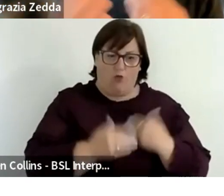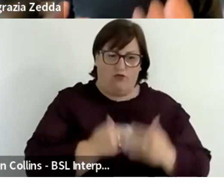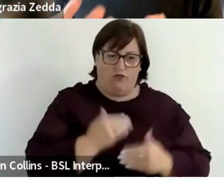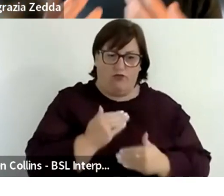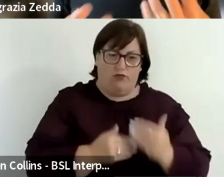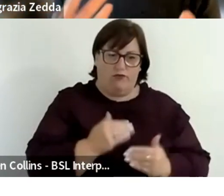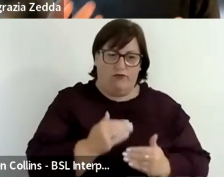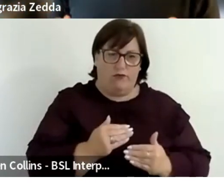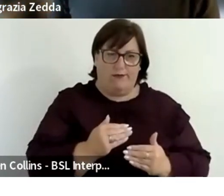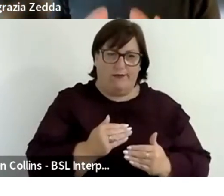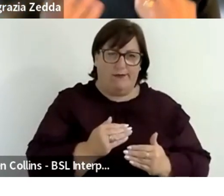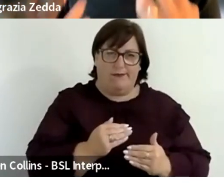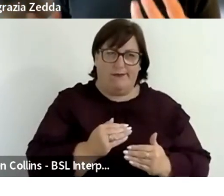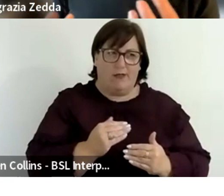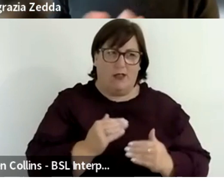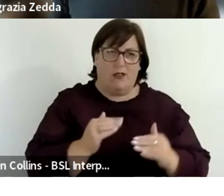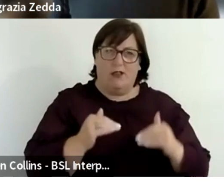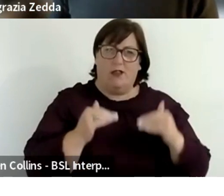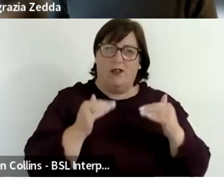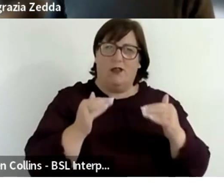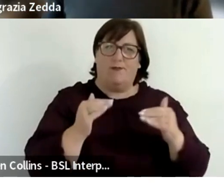The way we try to do this is